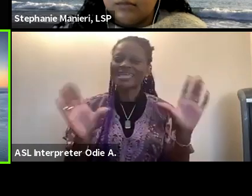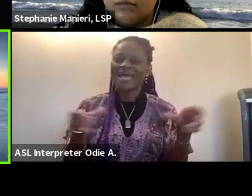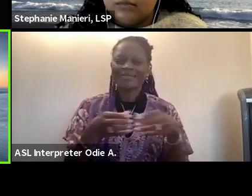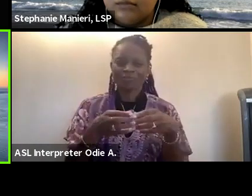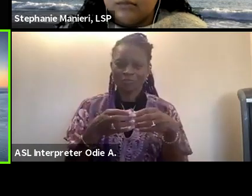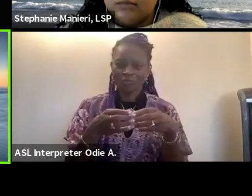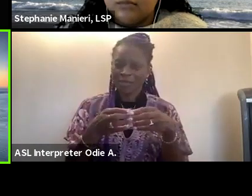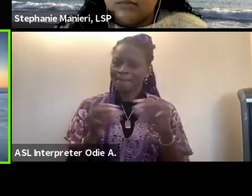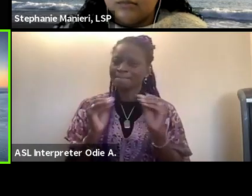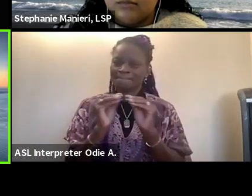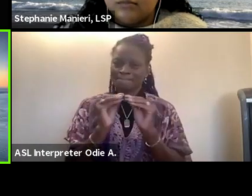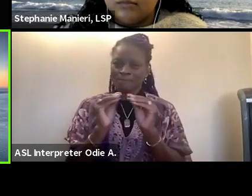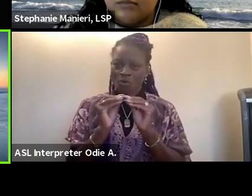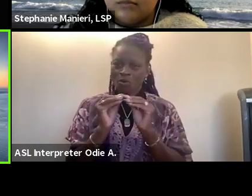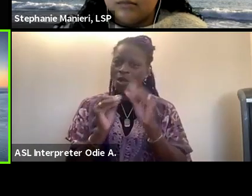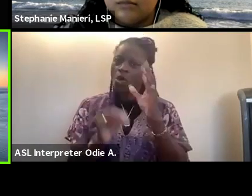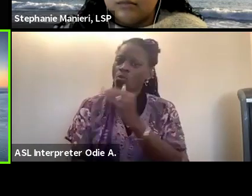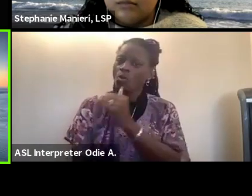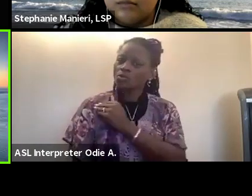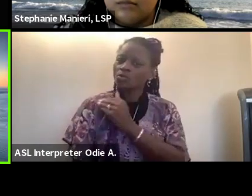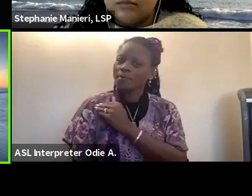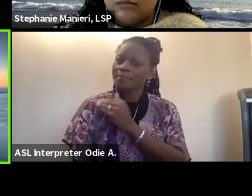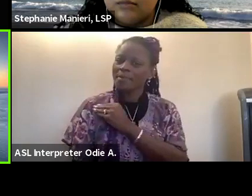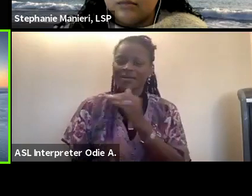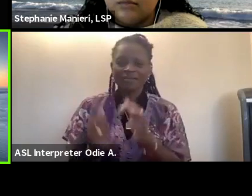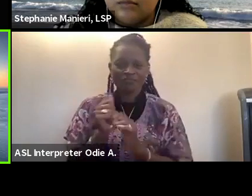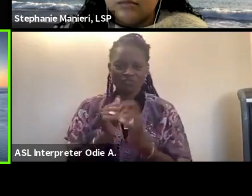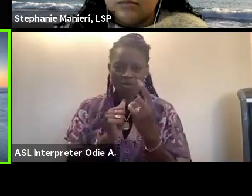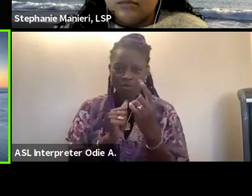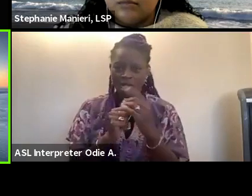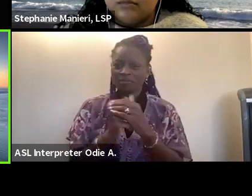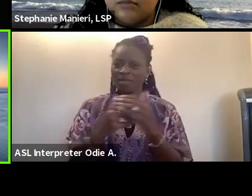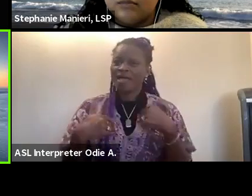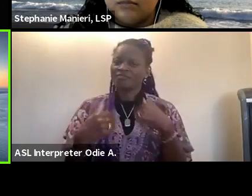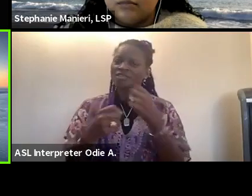I want to remind everyone about my recommendation for having a safe Halloween